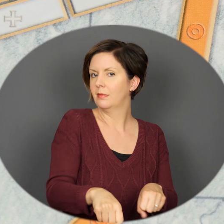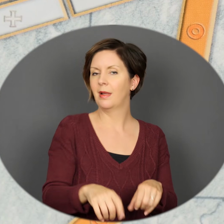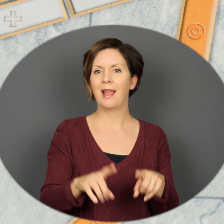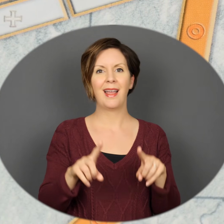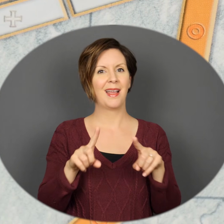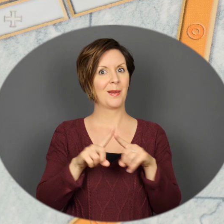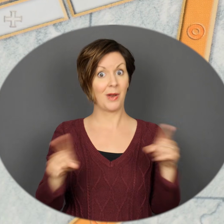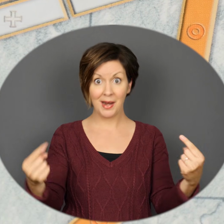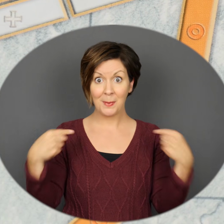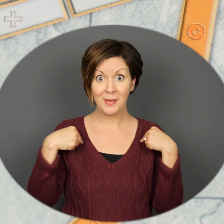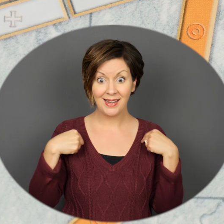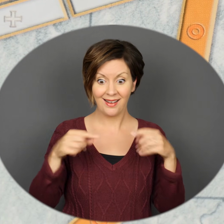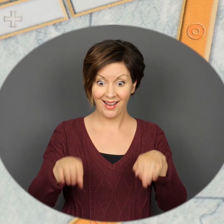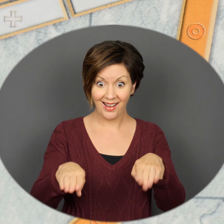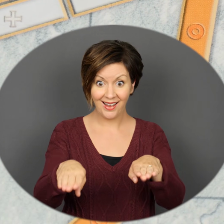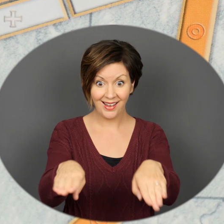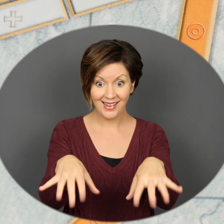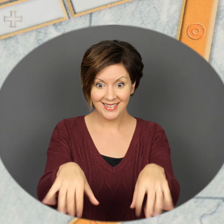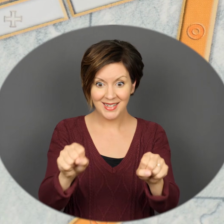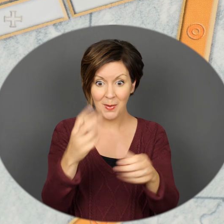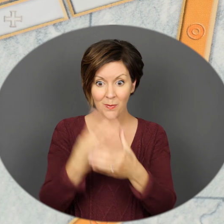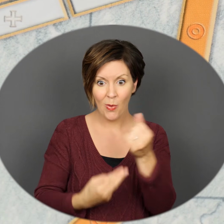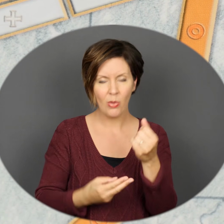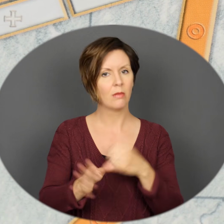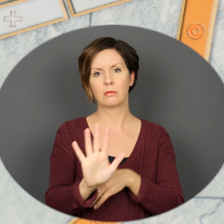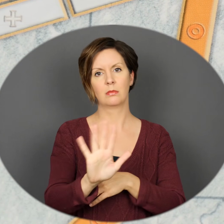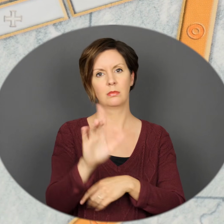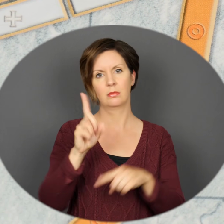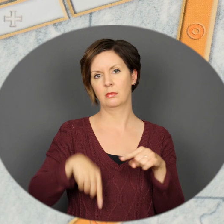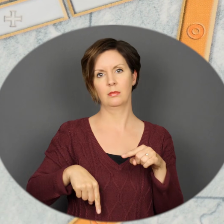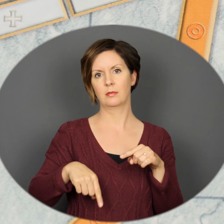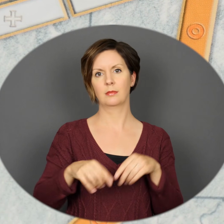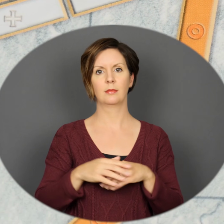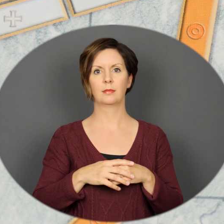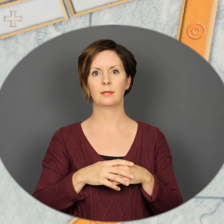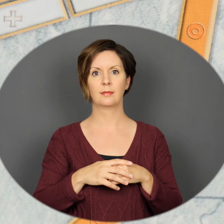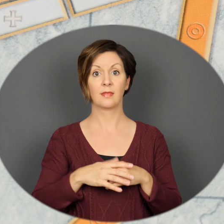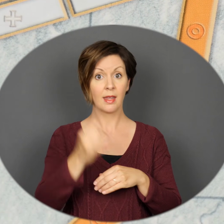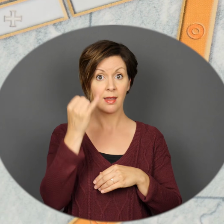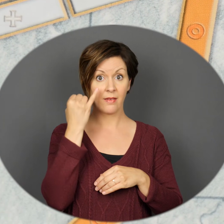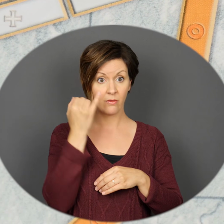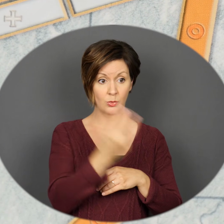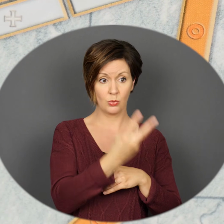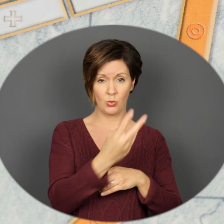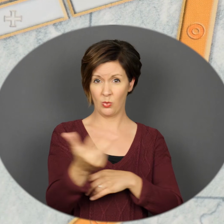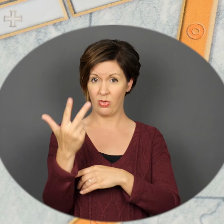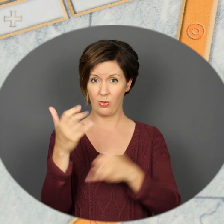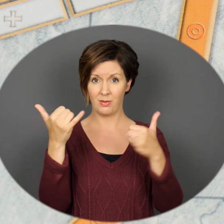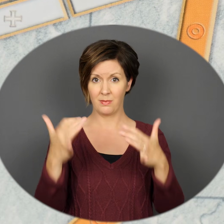Just keep in mind the same player cannot claim both of them. That said, in a two or three player game, only